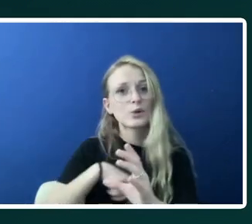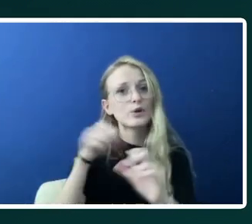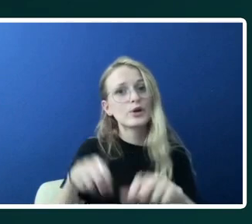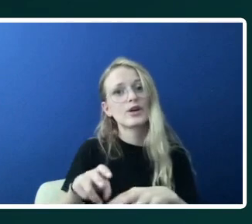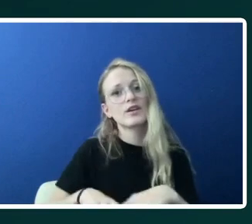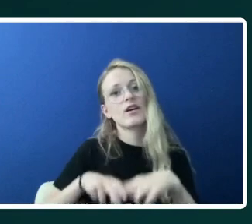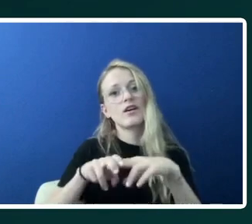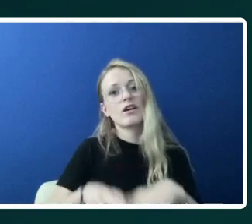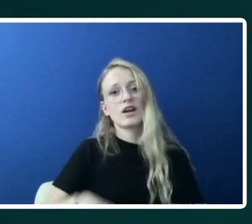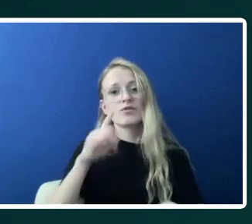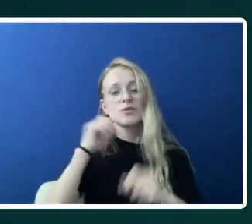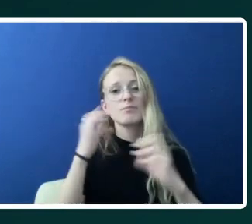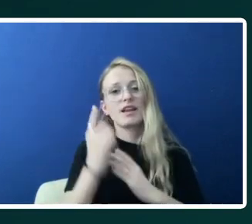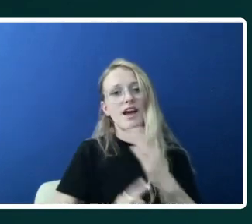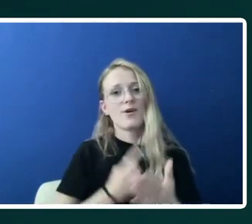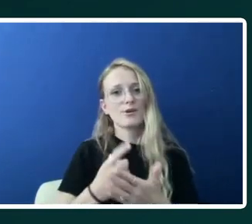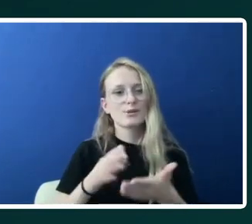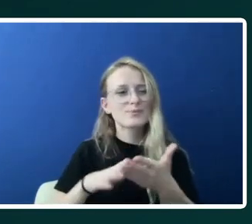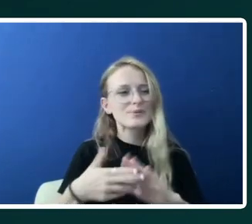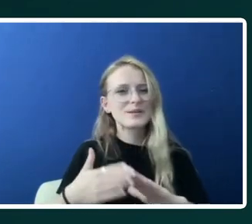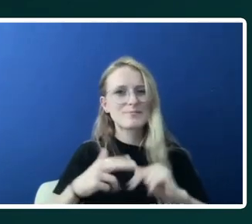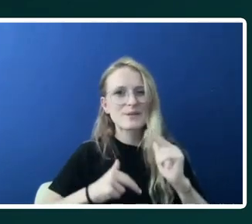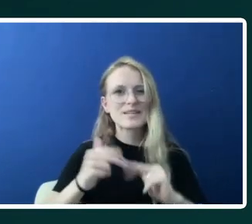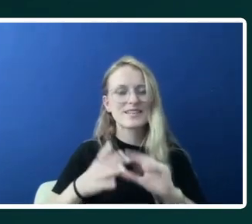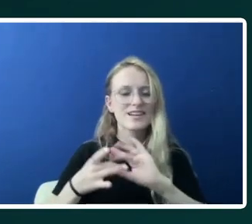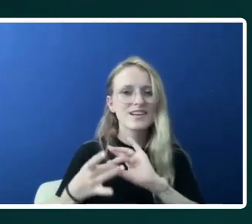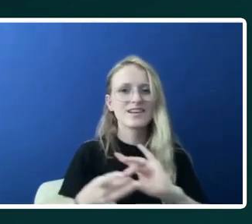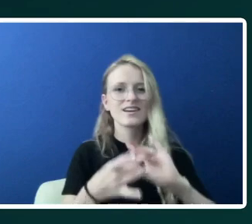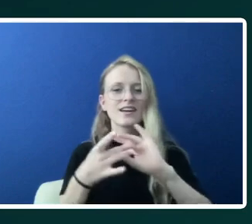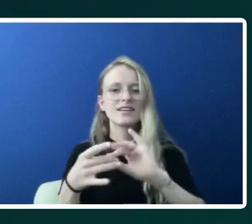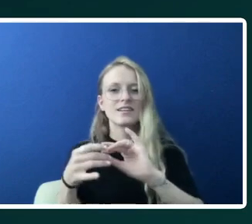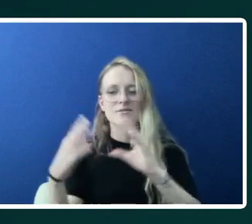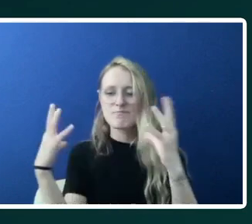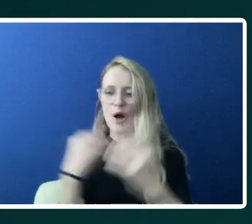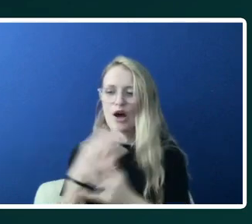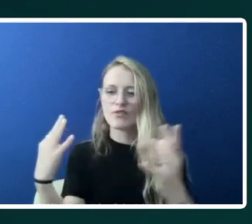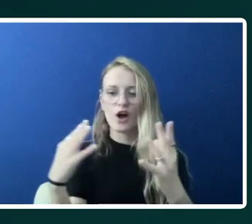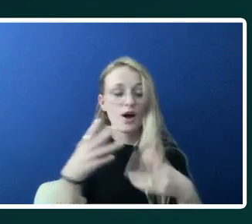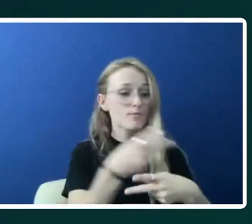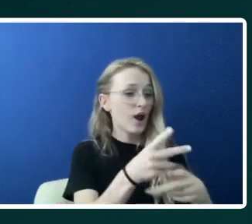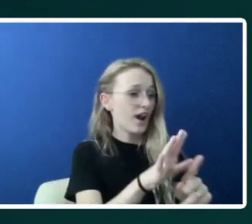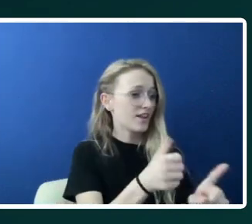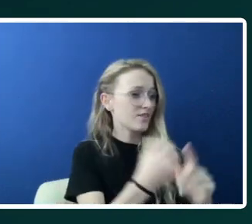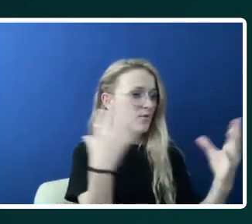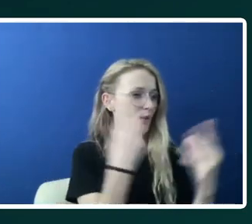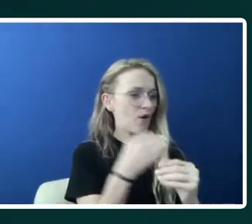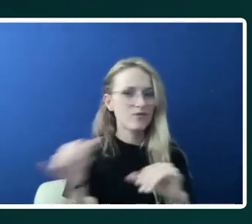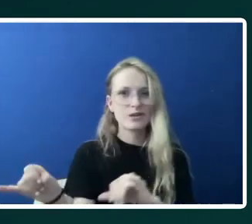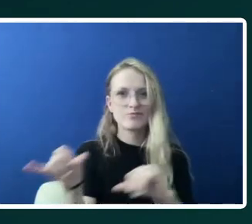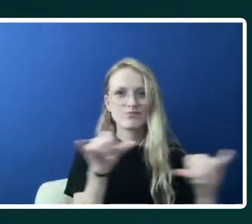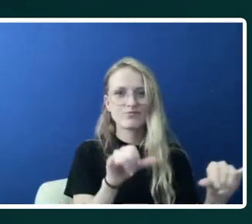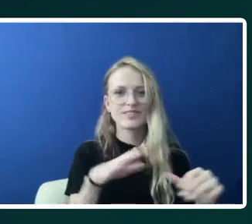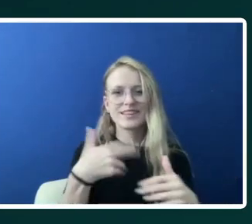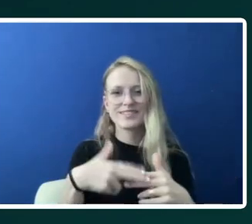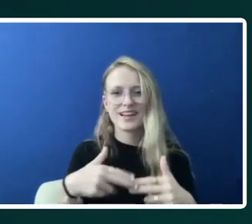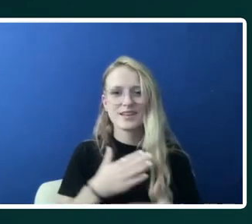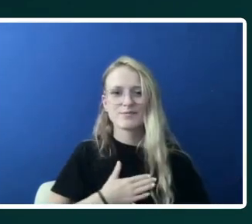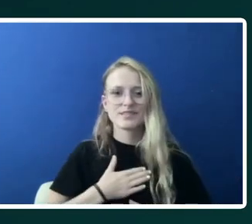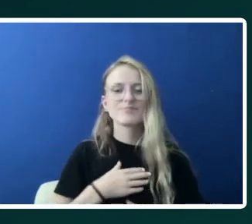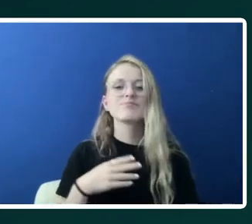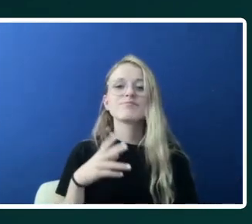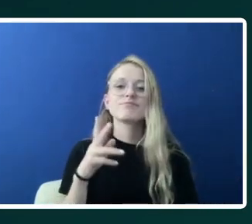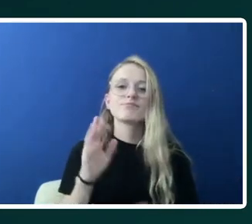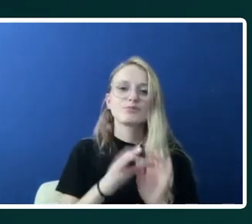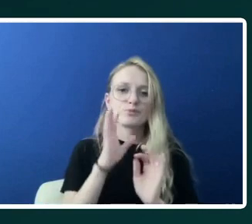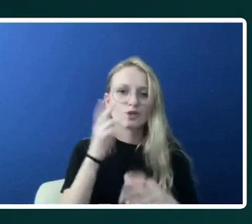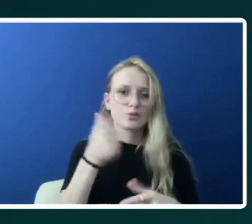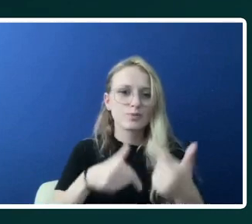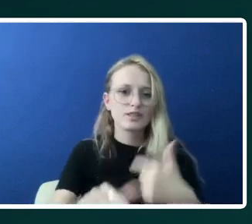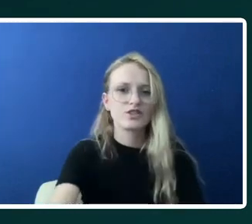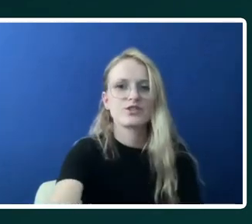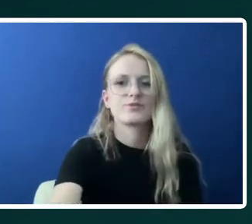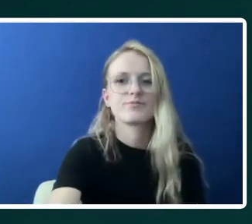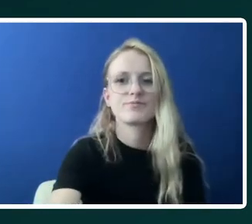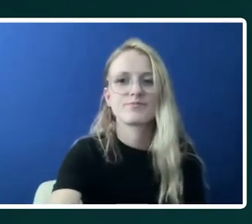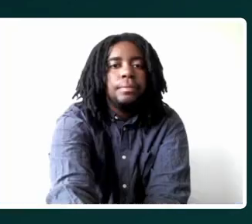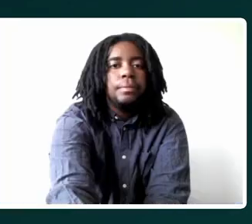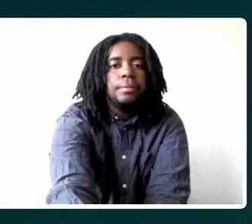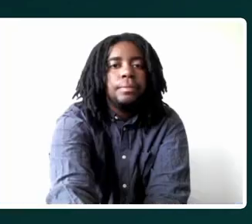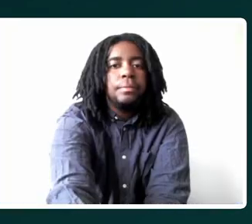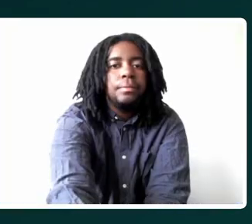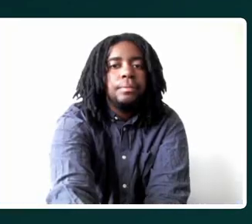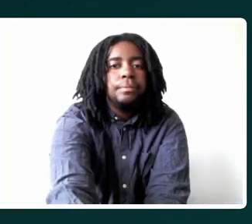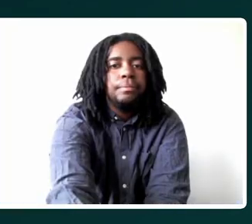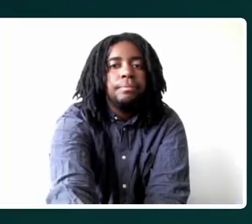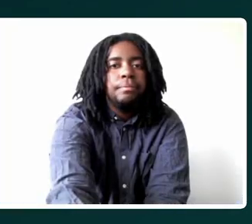community making was as beautiful as the finished products themselves. Next slide, please.